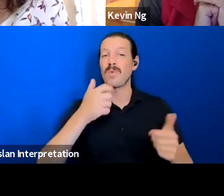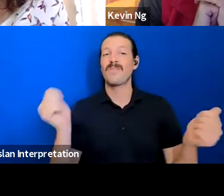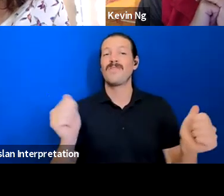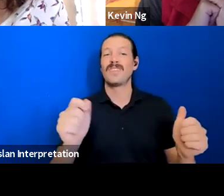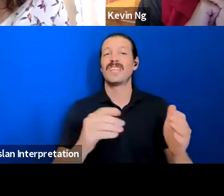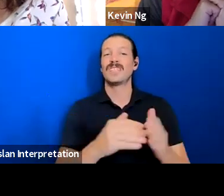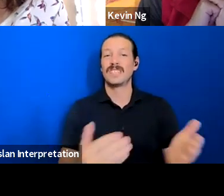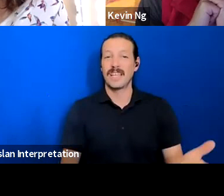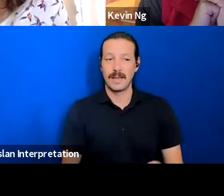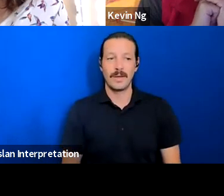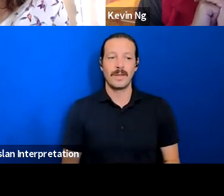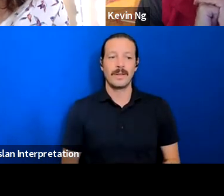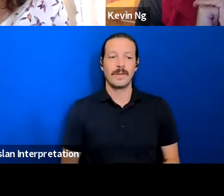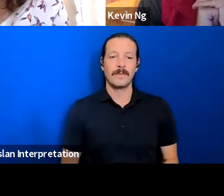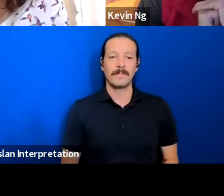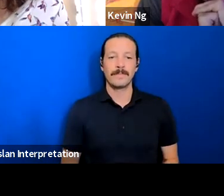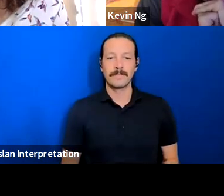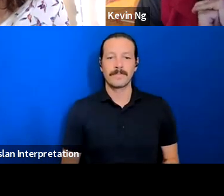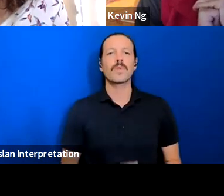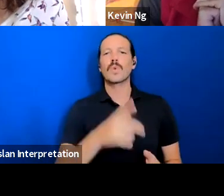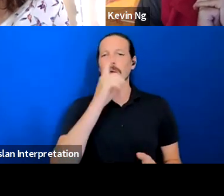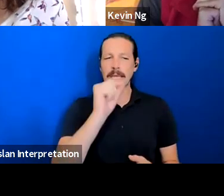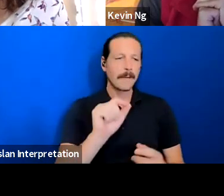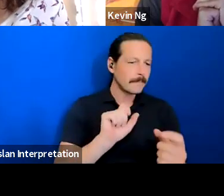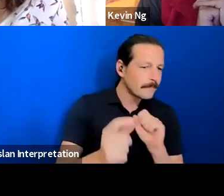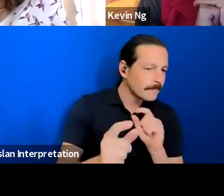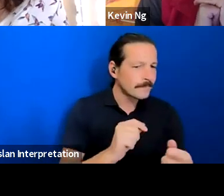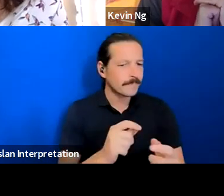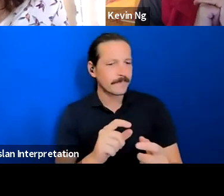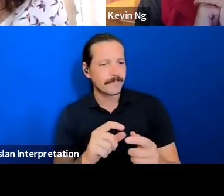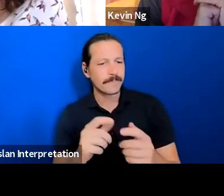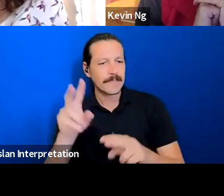with the assessment team, please get in touch with us if you have any questions and keep an eye on